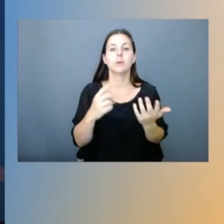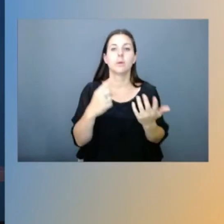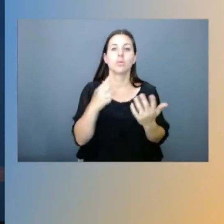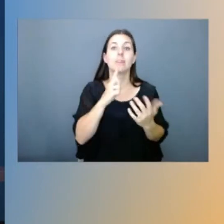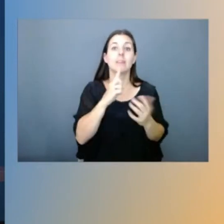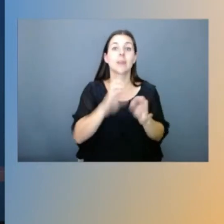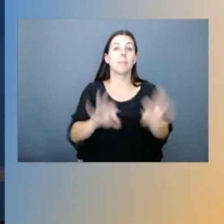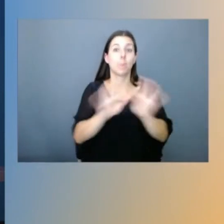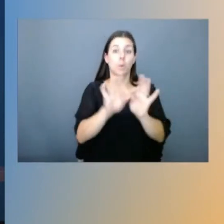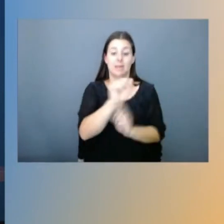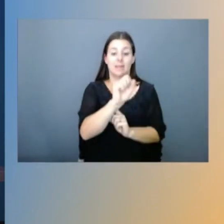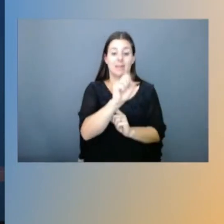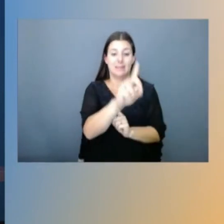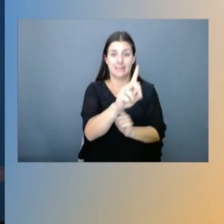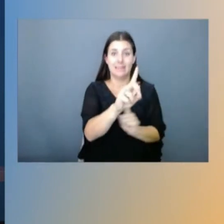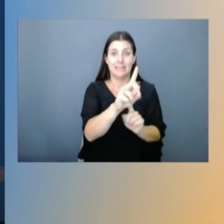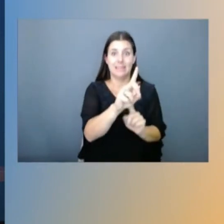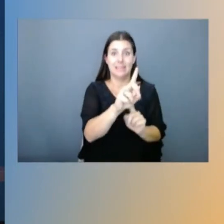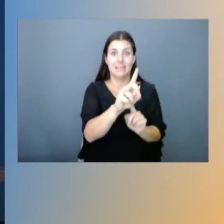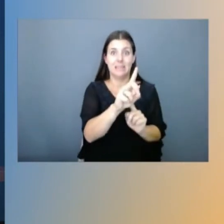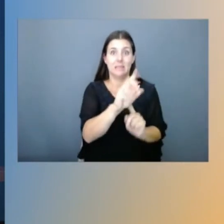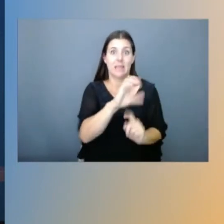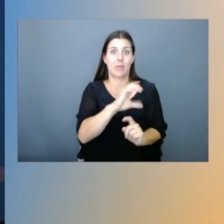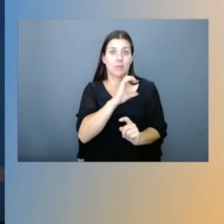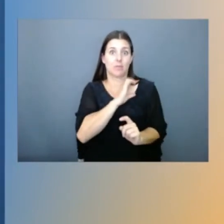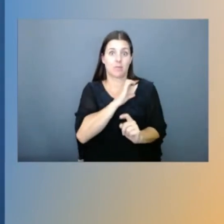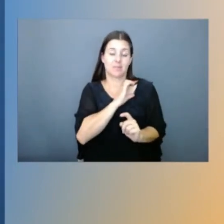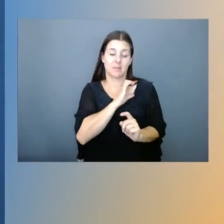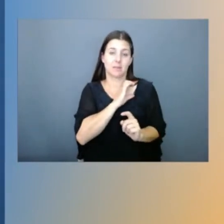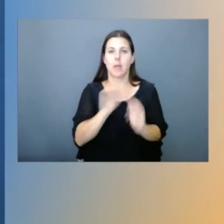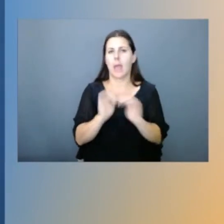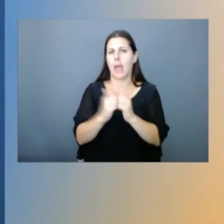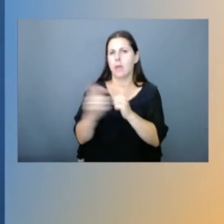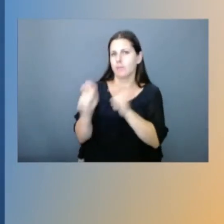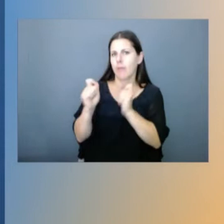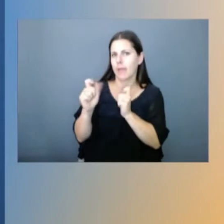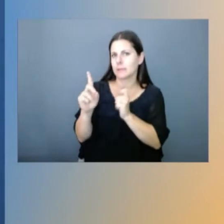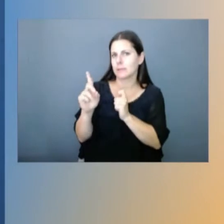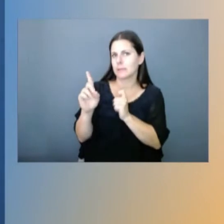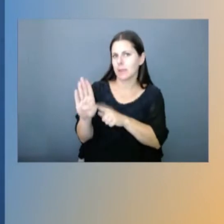are taken into consideration because how fast a database is depends on SSD characteristics.